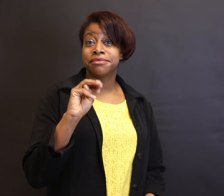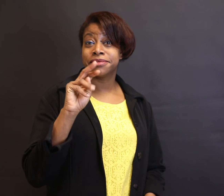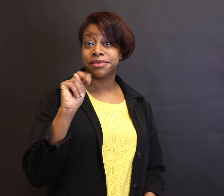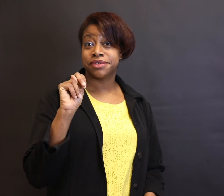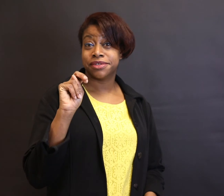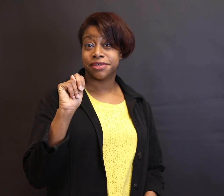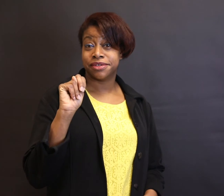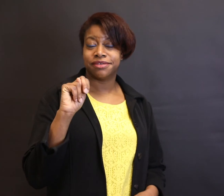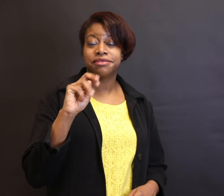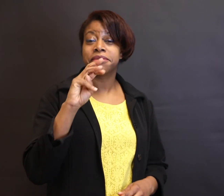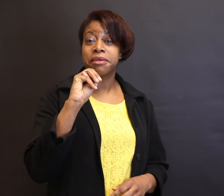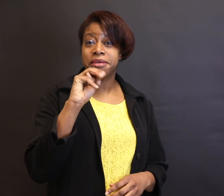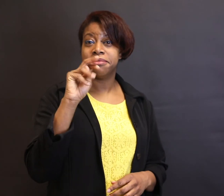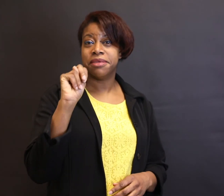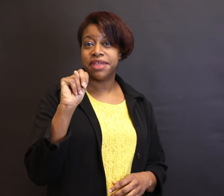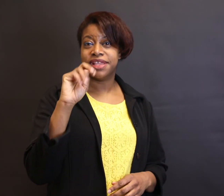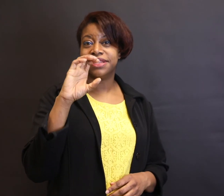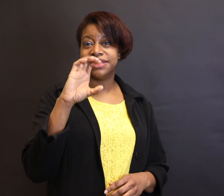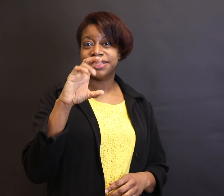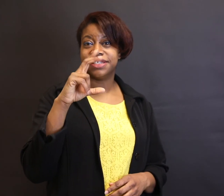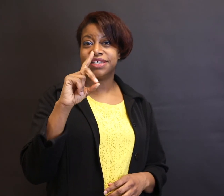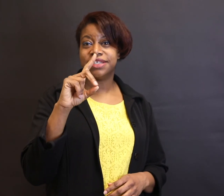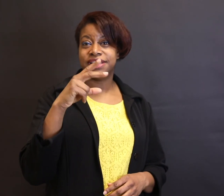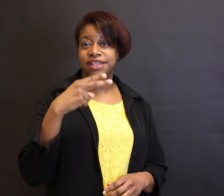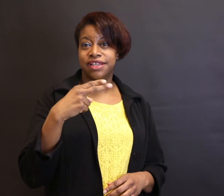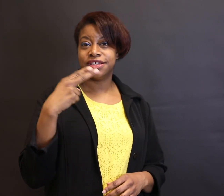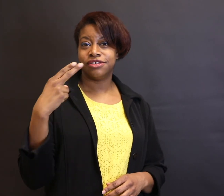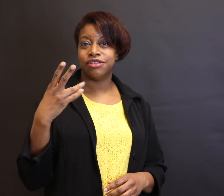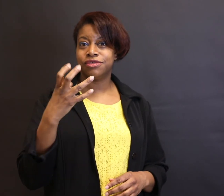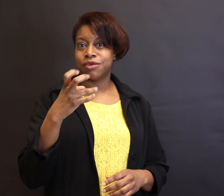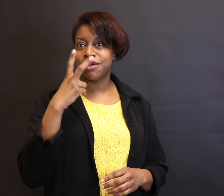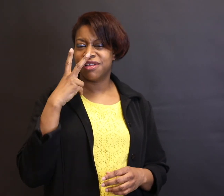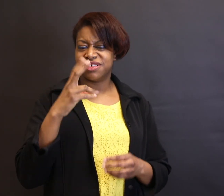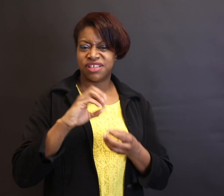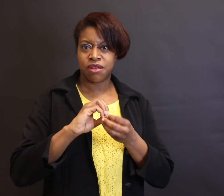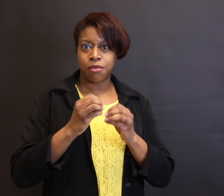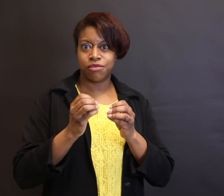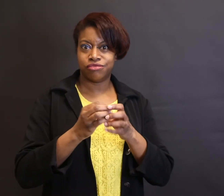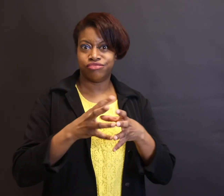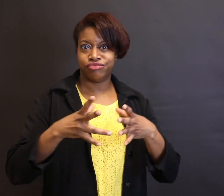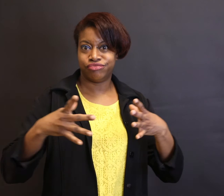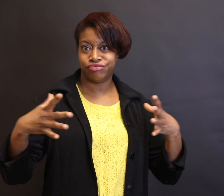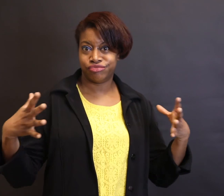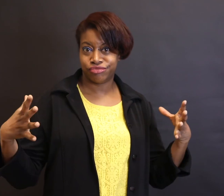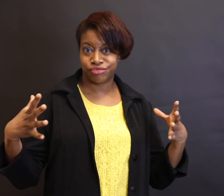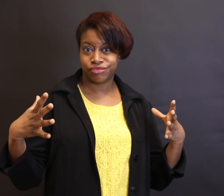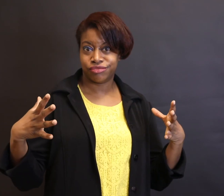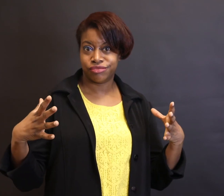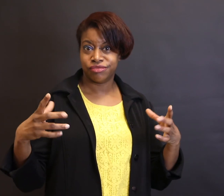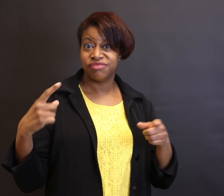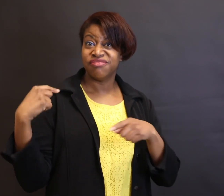MNCDHH wants to see the numbers improve.